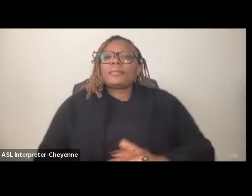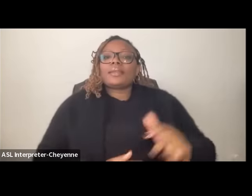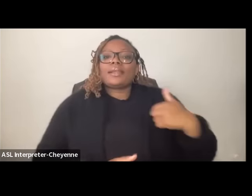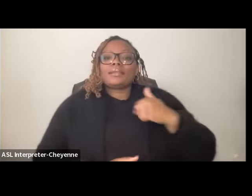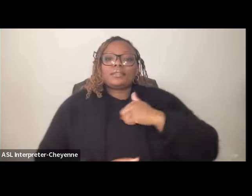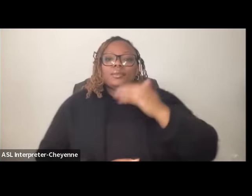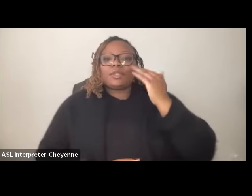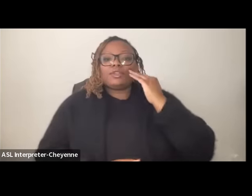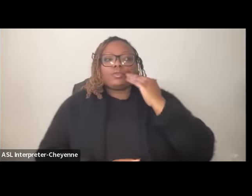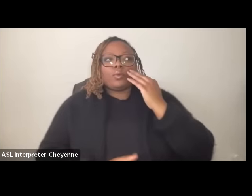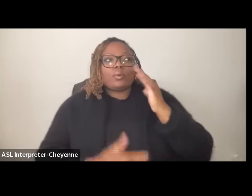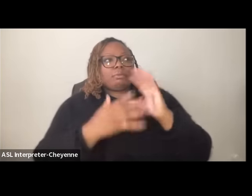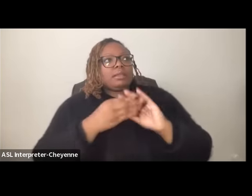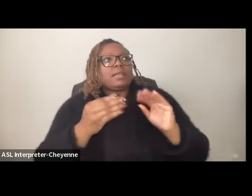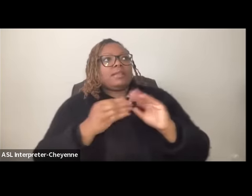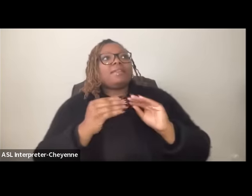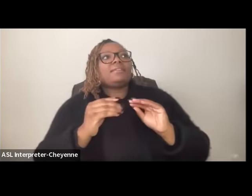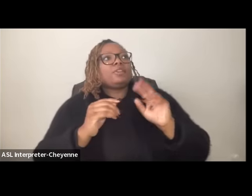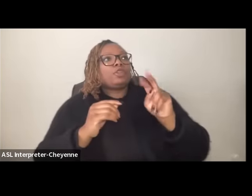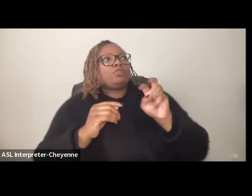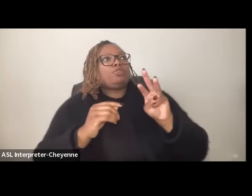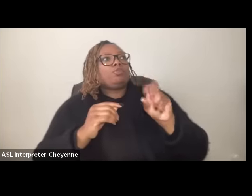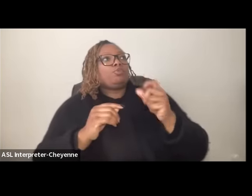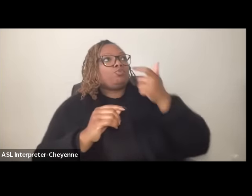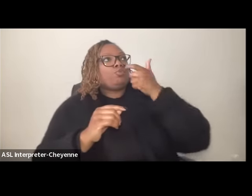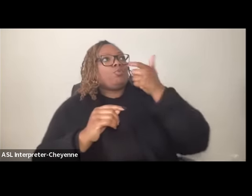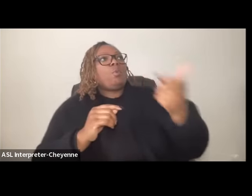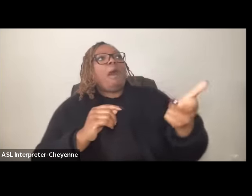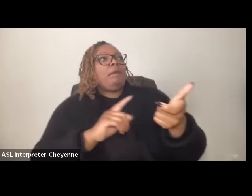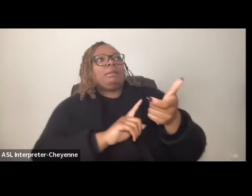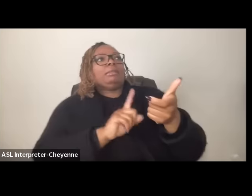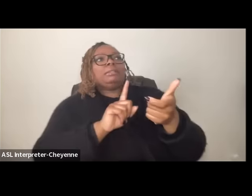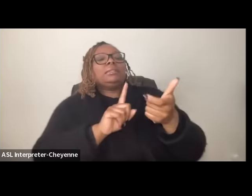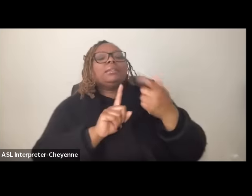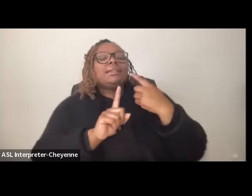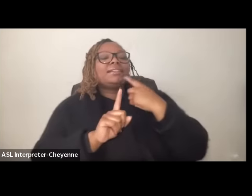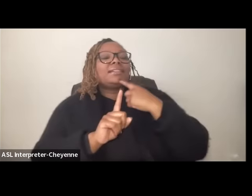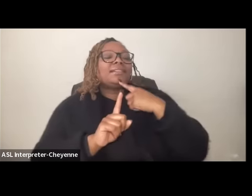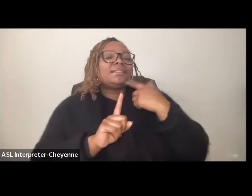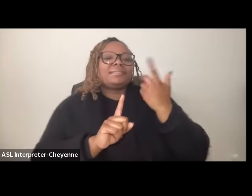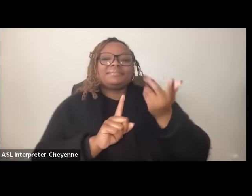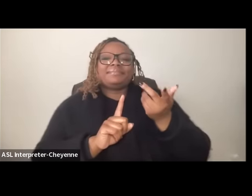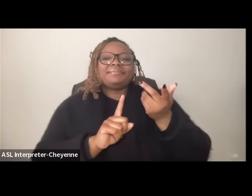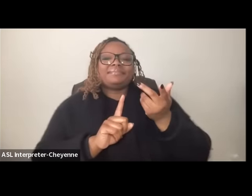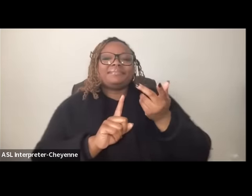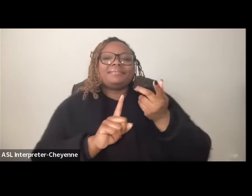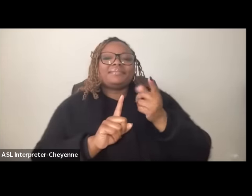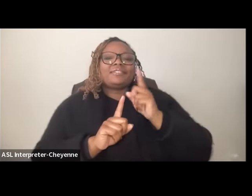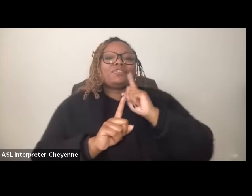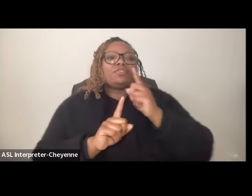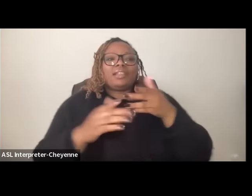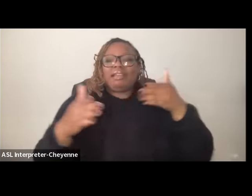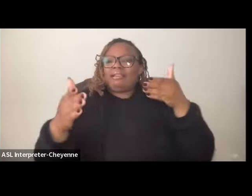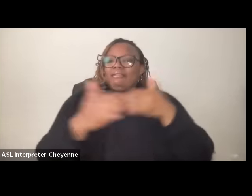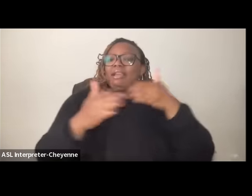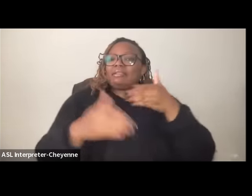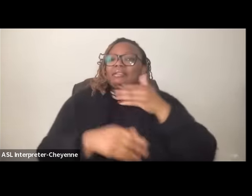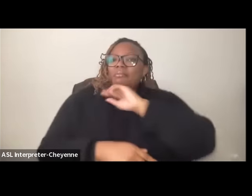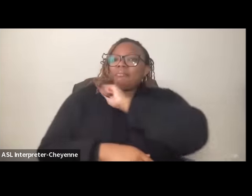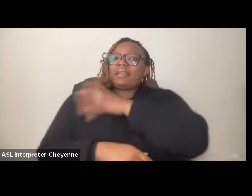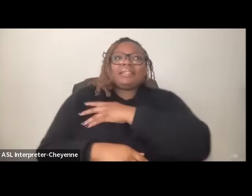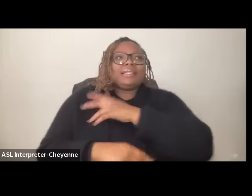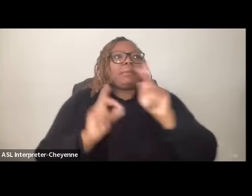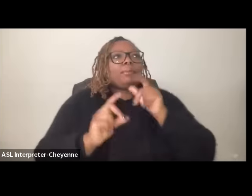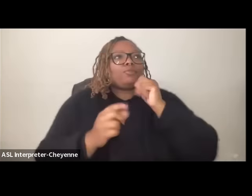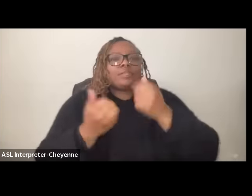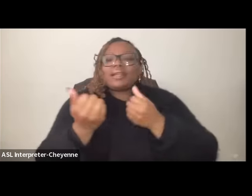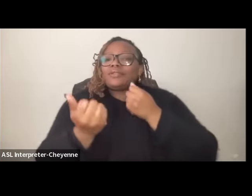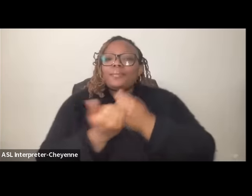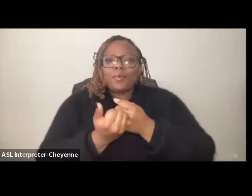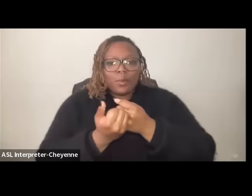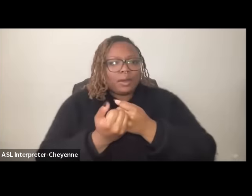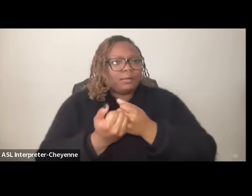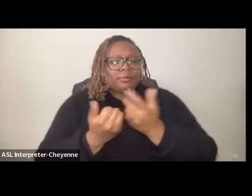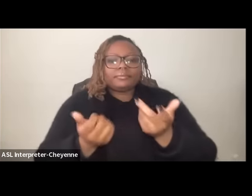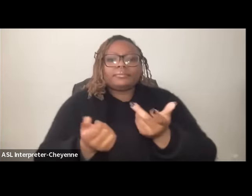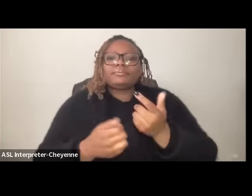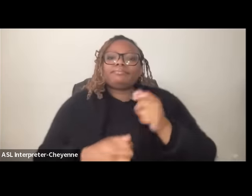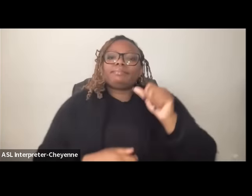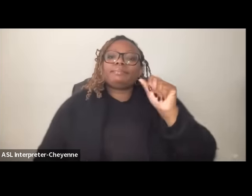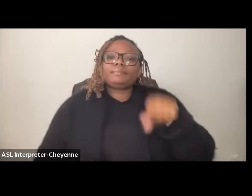narrative the mainstream narrative is very much um is homophobic and anti Palestinian um uh yeah so